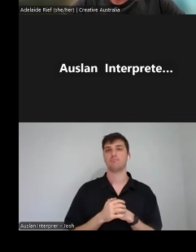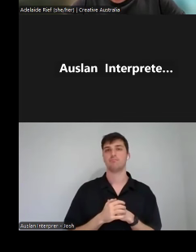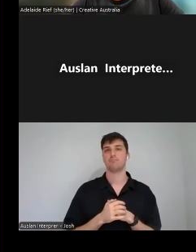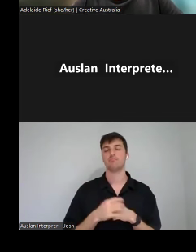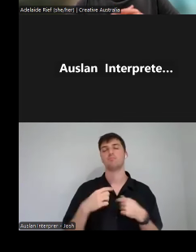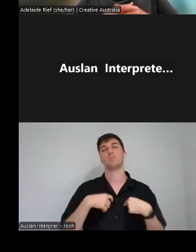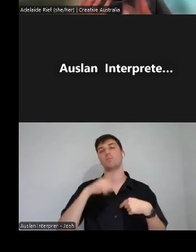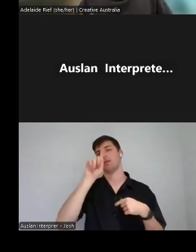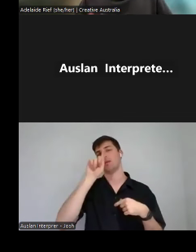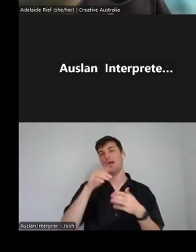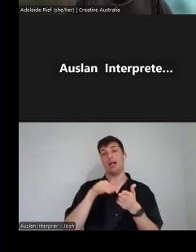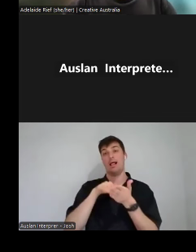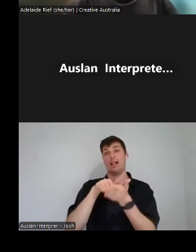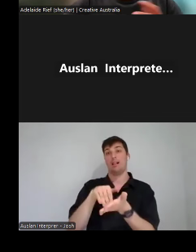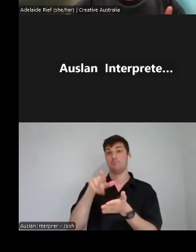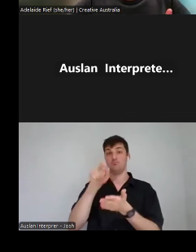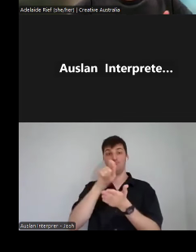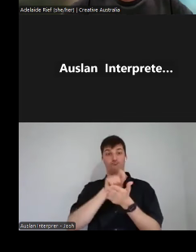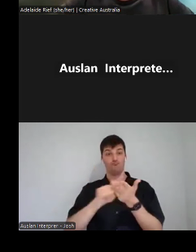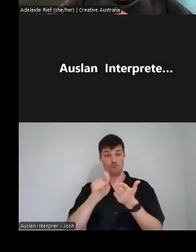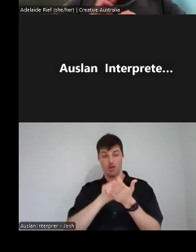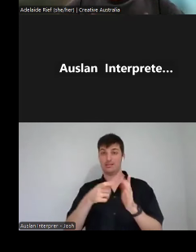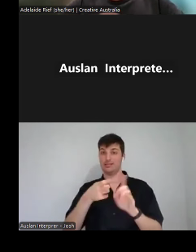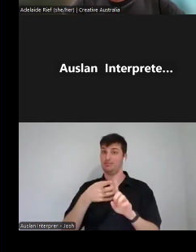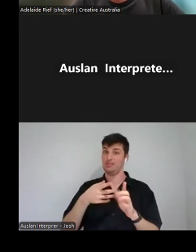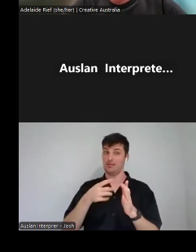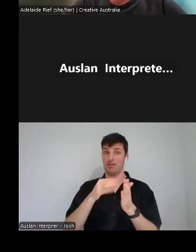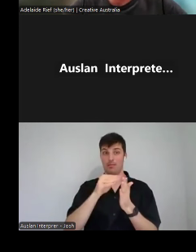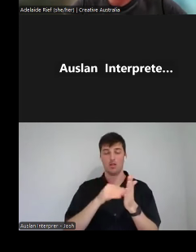help you to write your application or specifics of that but we can give you lots of guidance